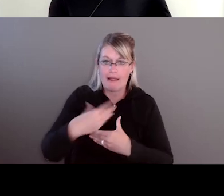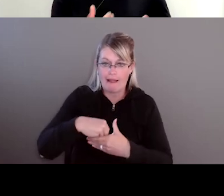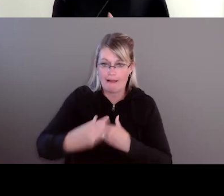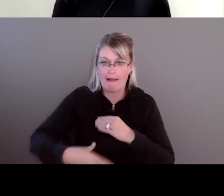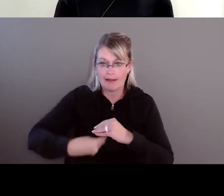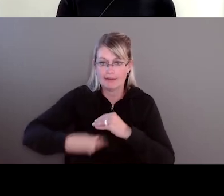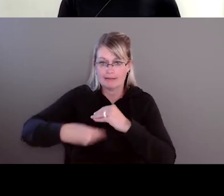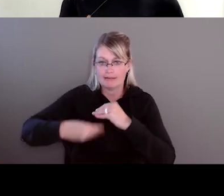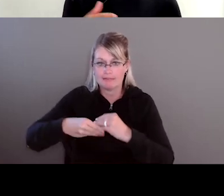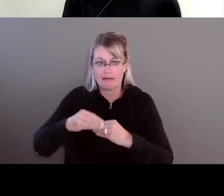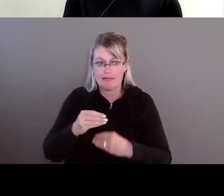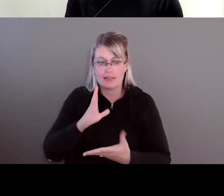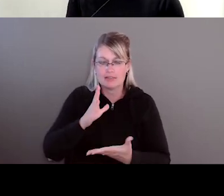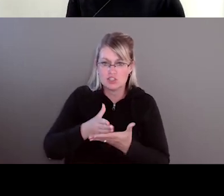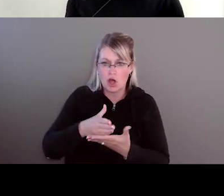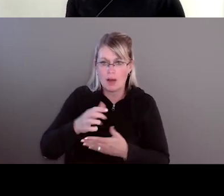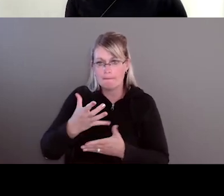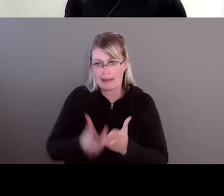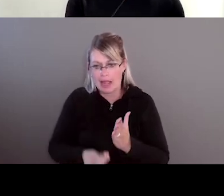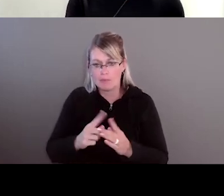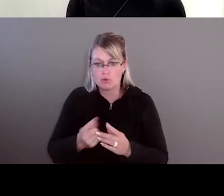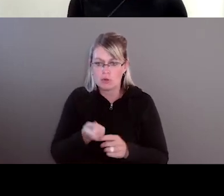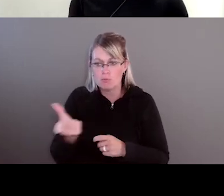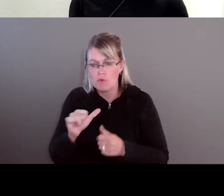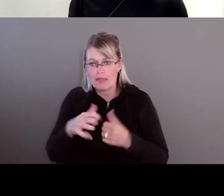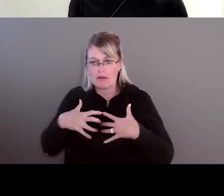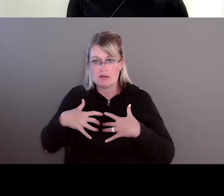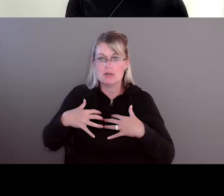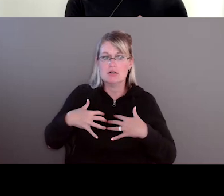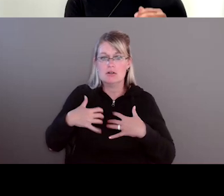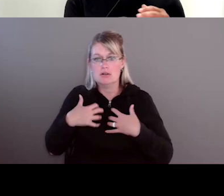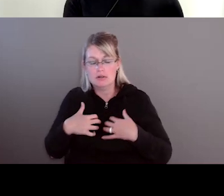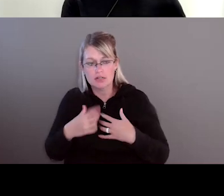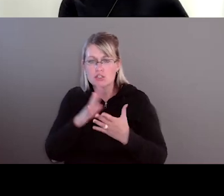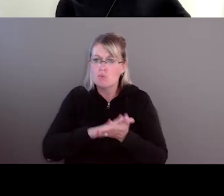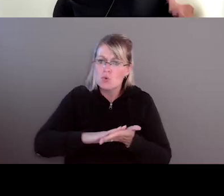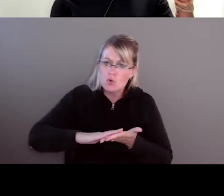those stopgaps, to remove the friction. You want to smoothed that out so your users can go from